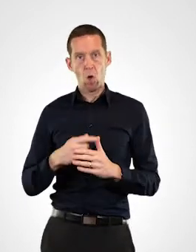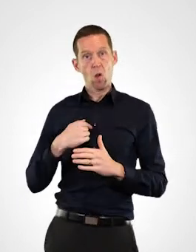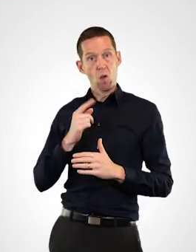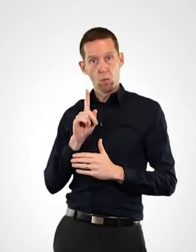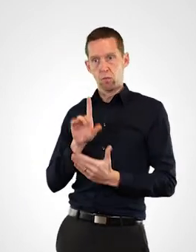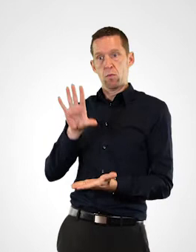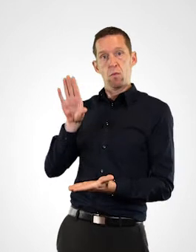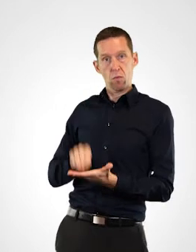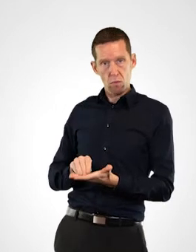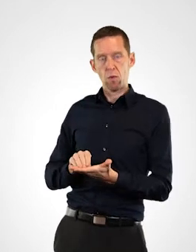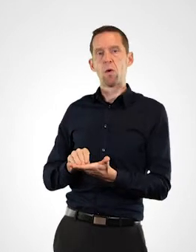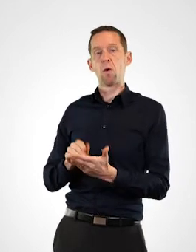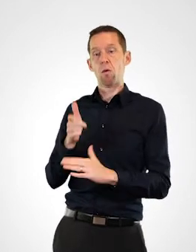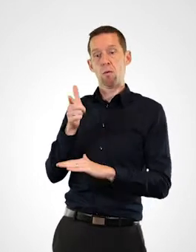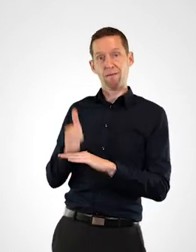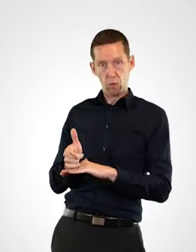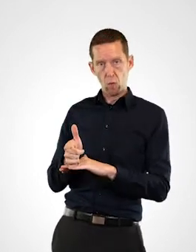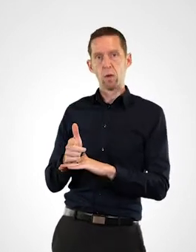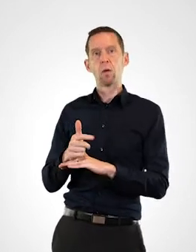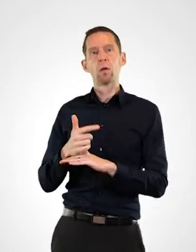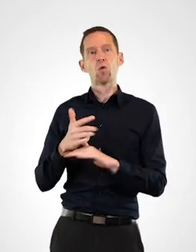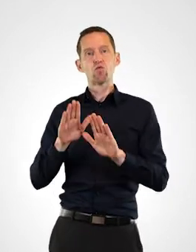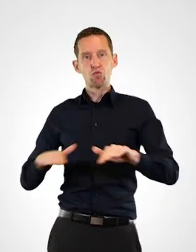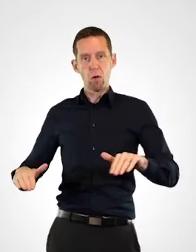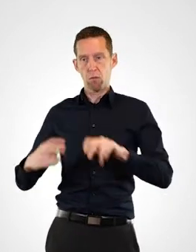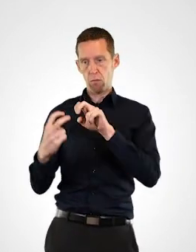we recorded - a video recorded - children and their parents